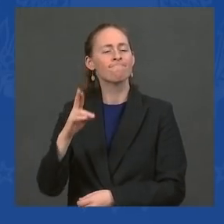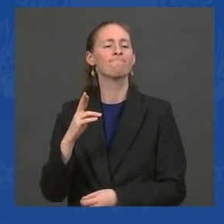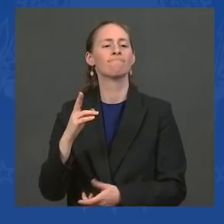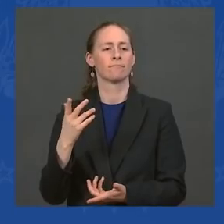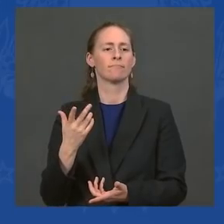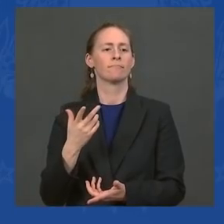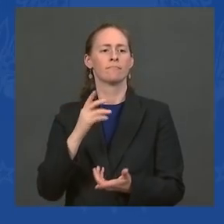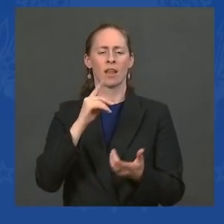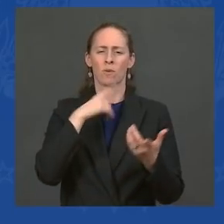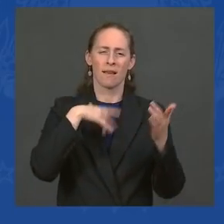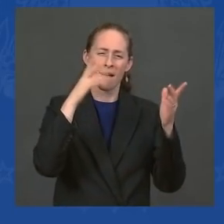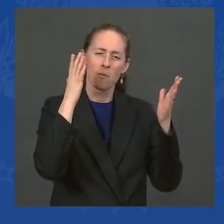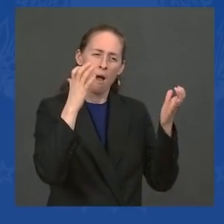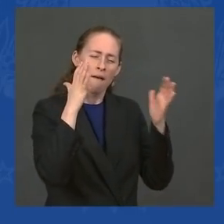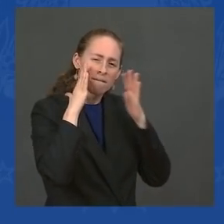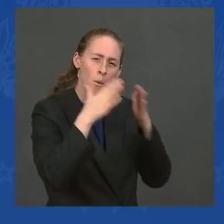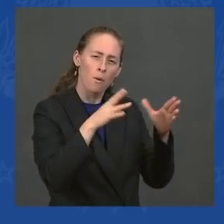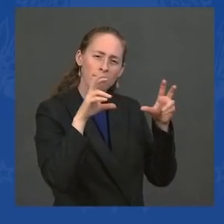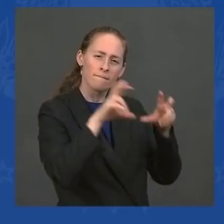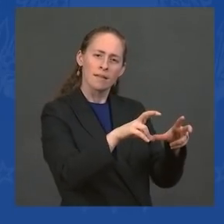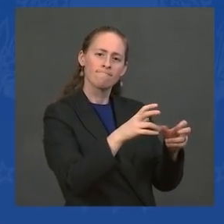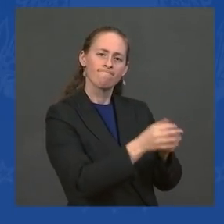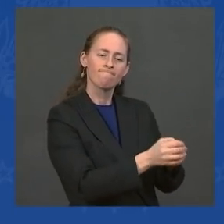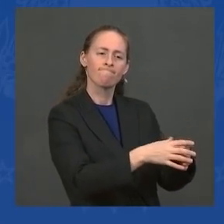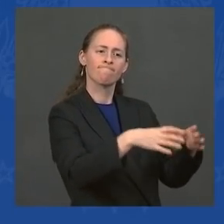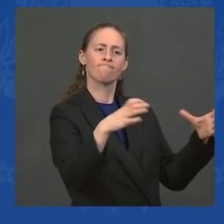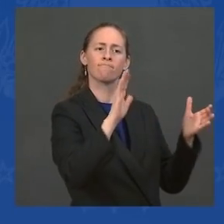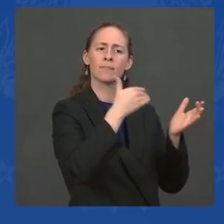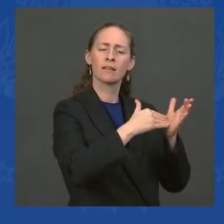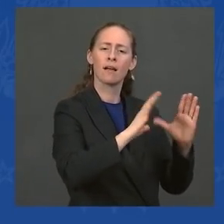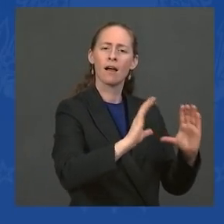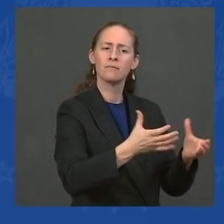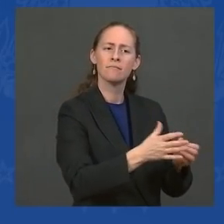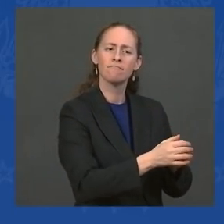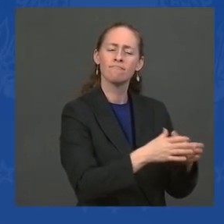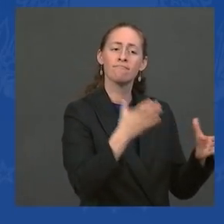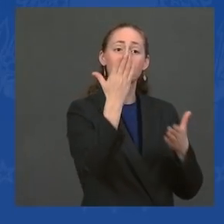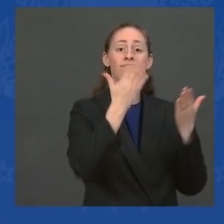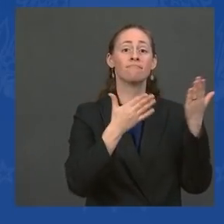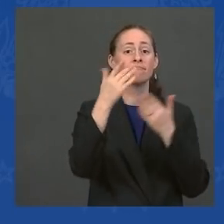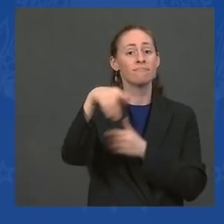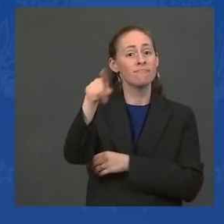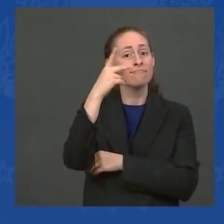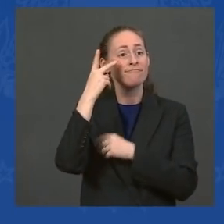I've never seen a time -- and some of you may have -- beyond my colleagues in the Congress and in the press --